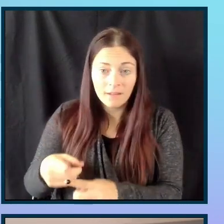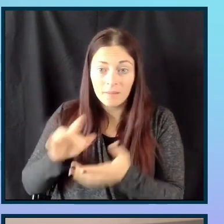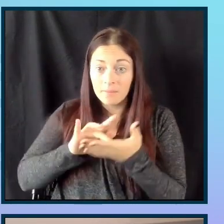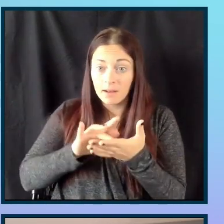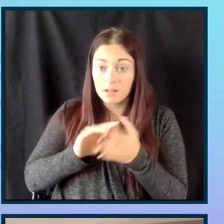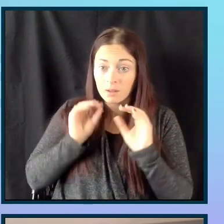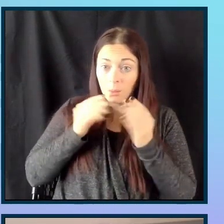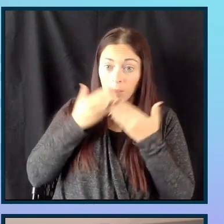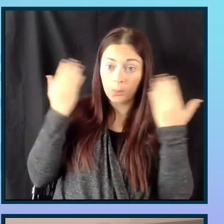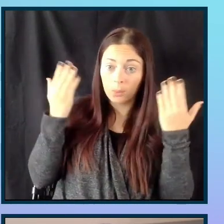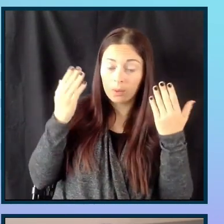and suffer because of this.